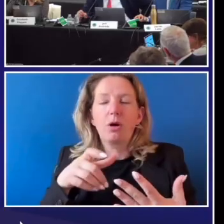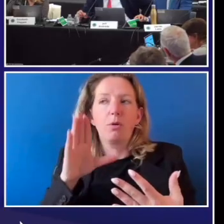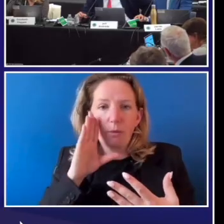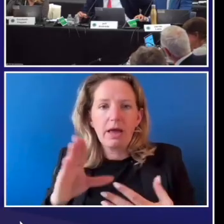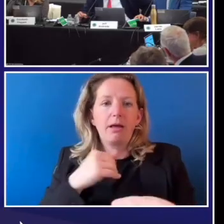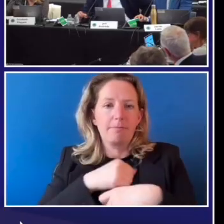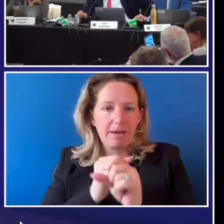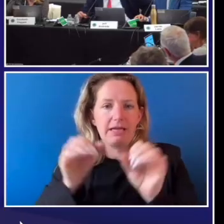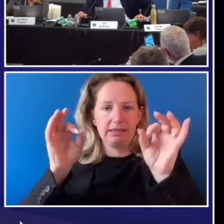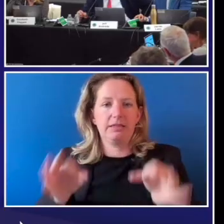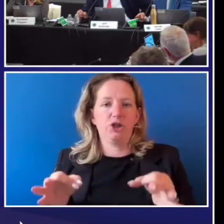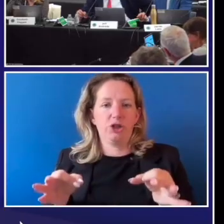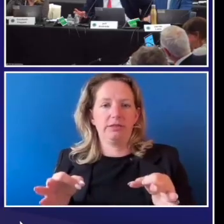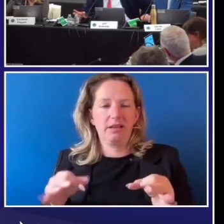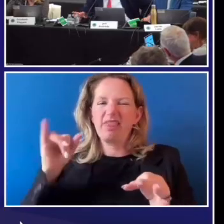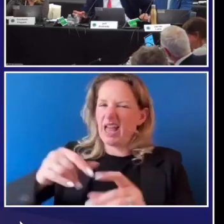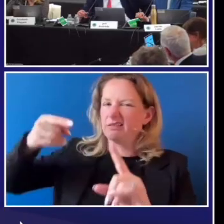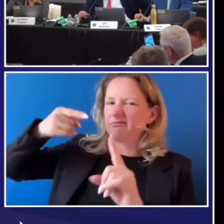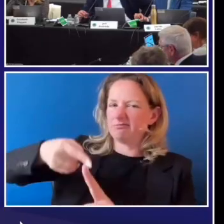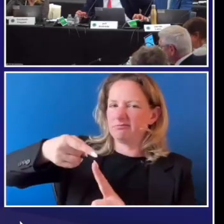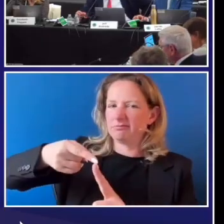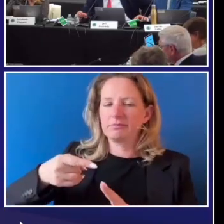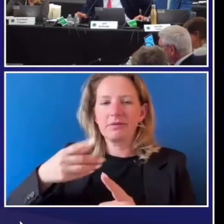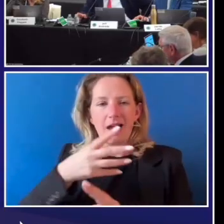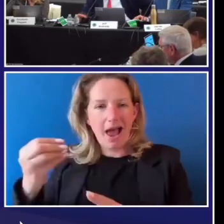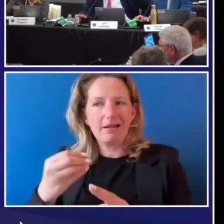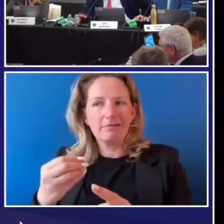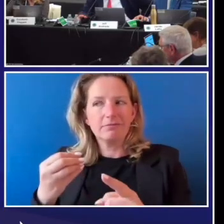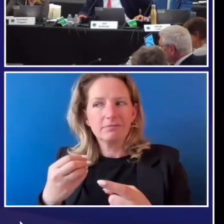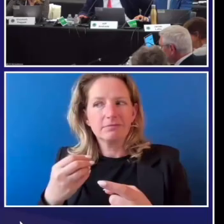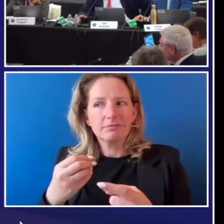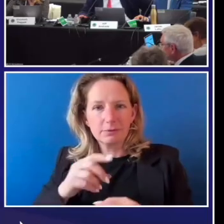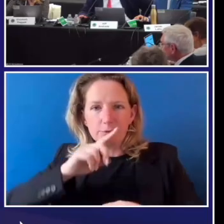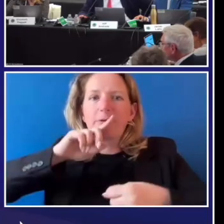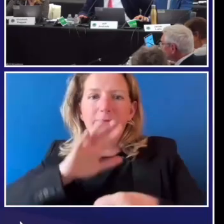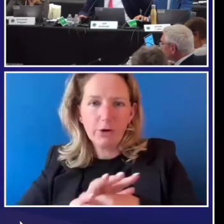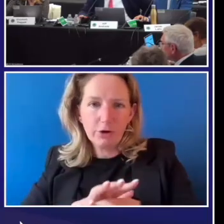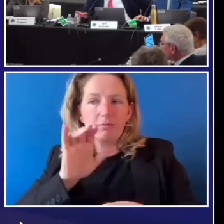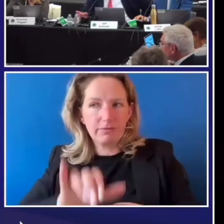decisions and the detachment they have from, from the,